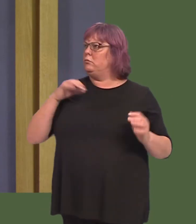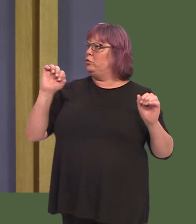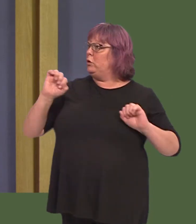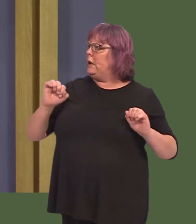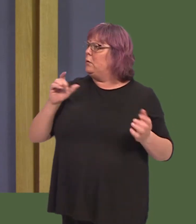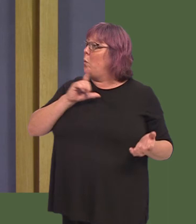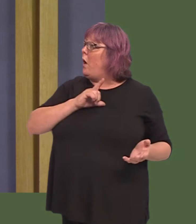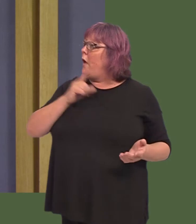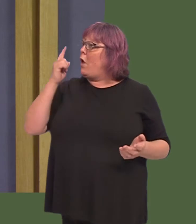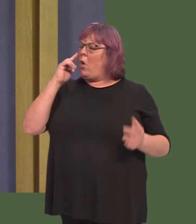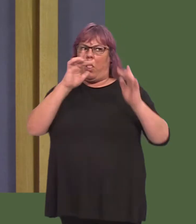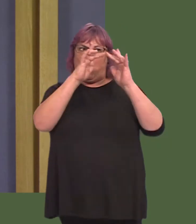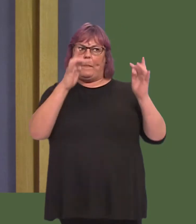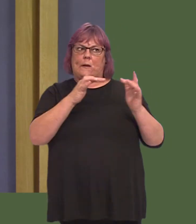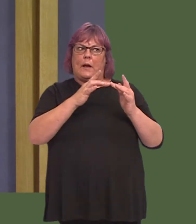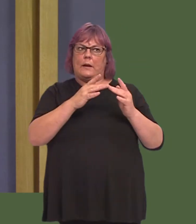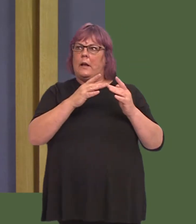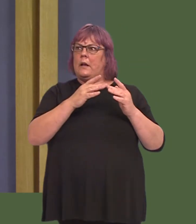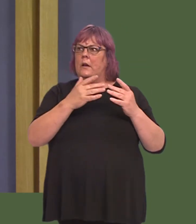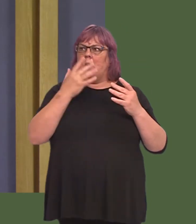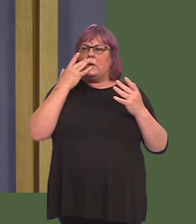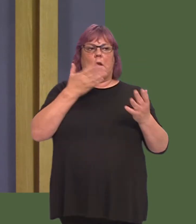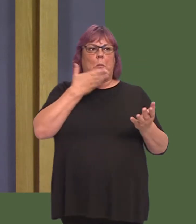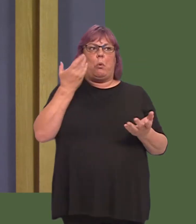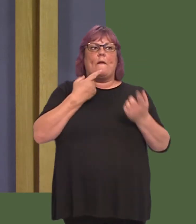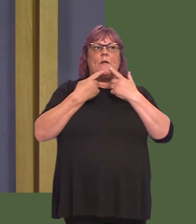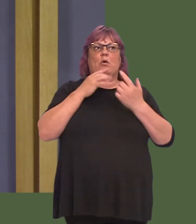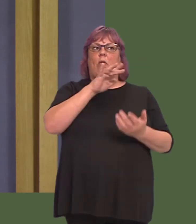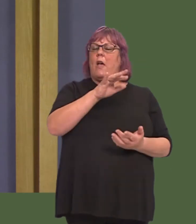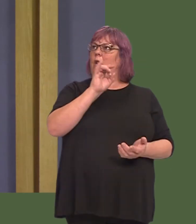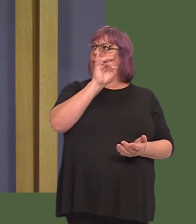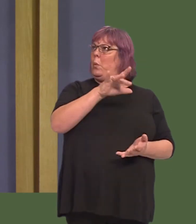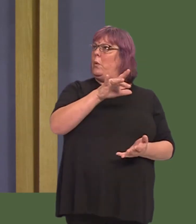If you go on their website, there is now no longer any information on it.